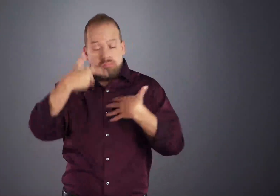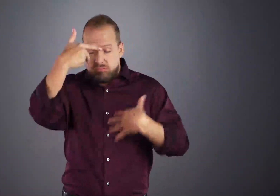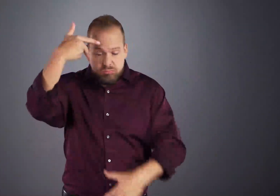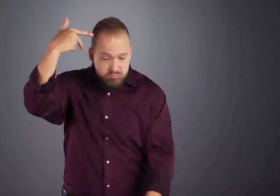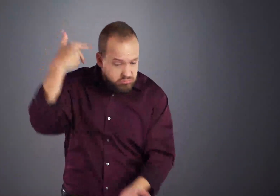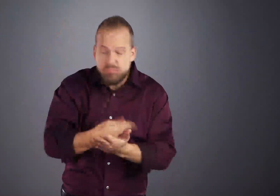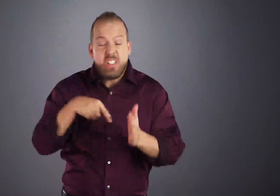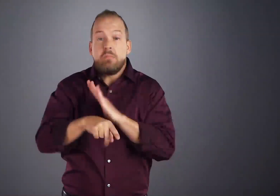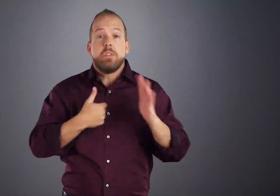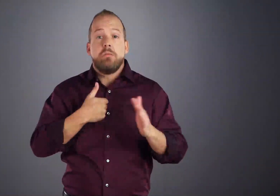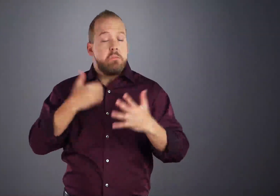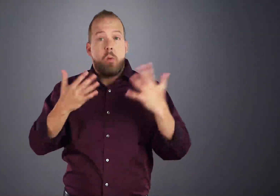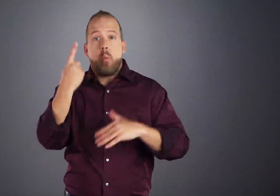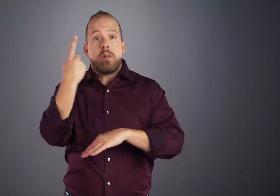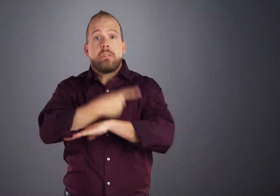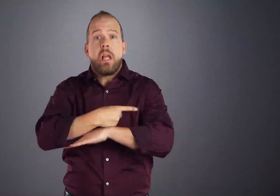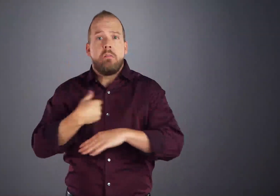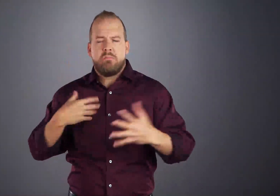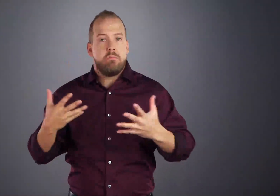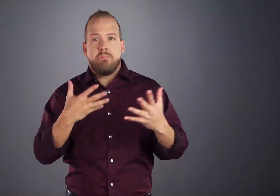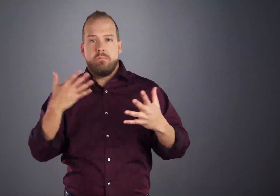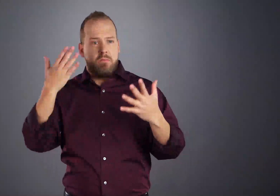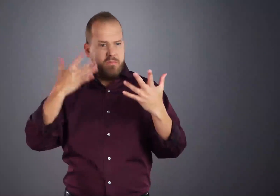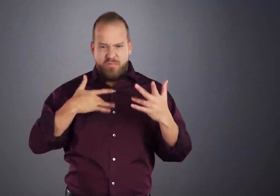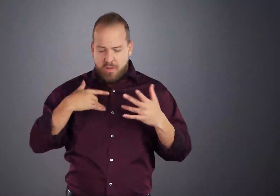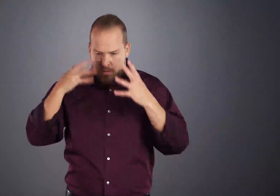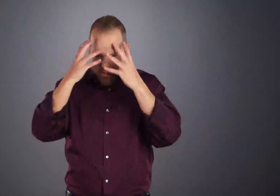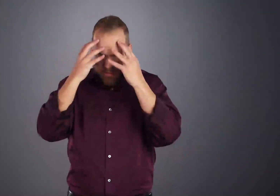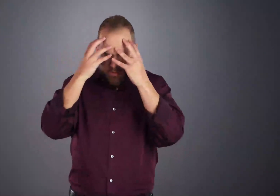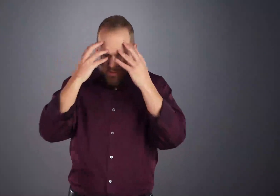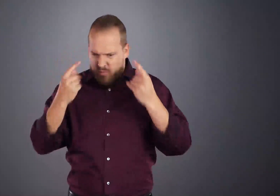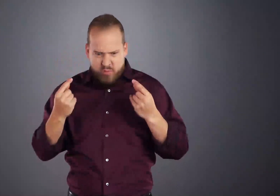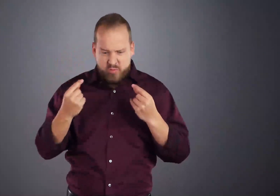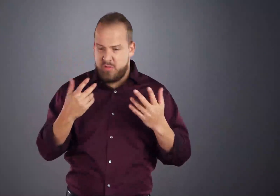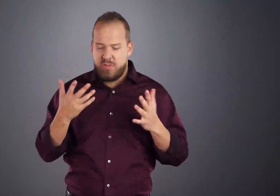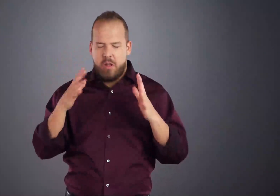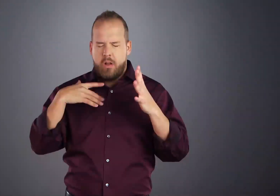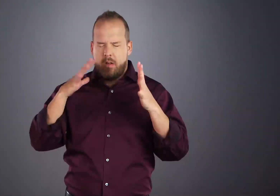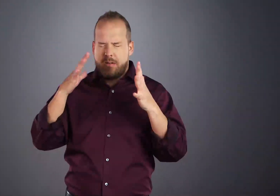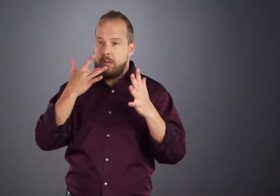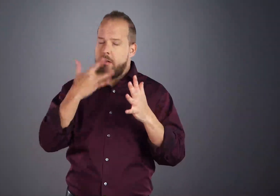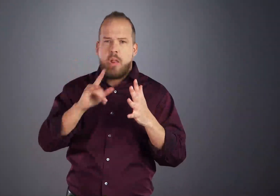was so hellish I feared I would burst through my window, sash and all.